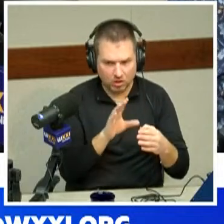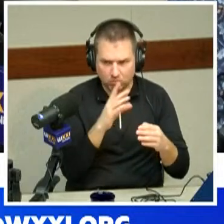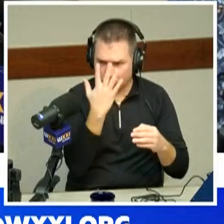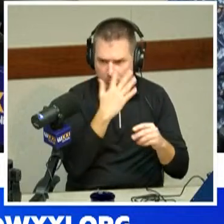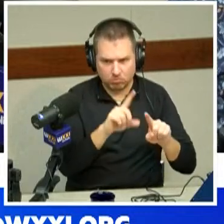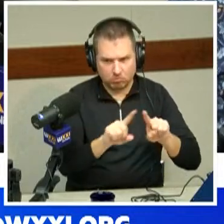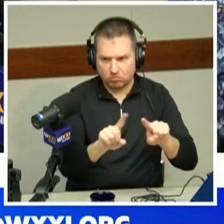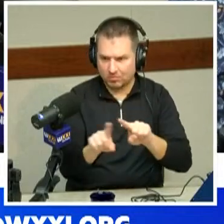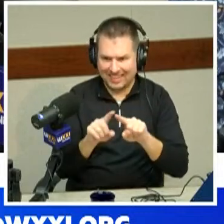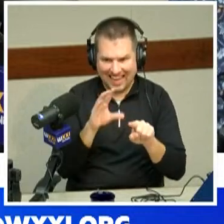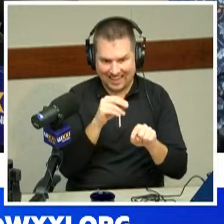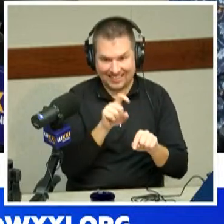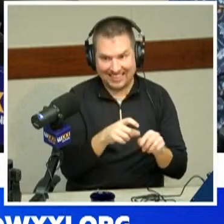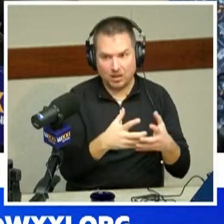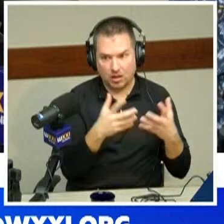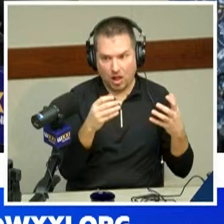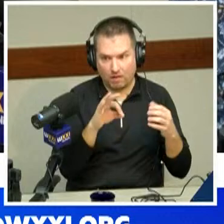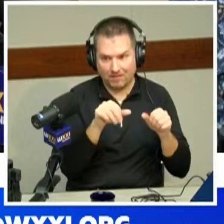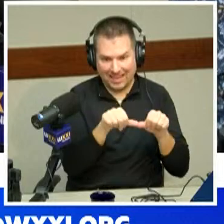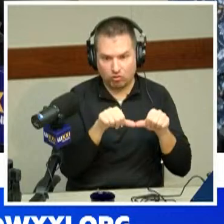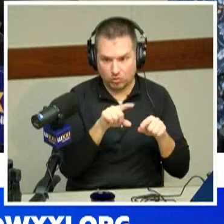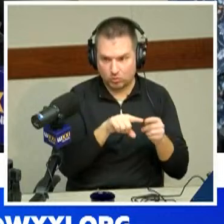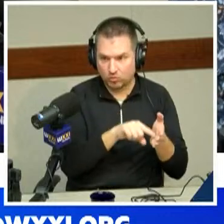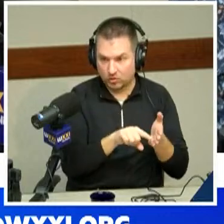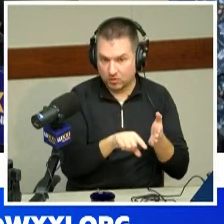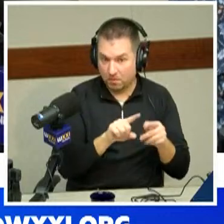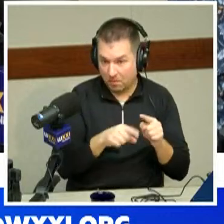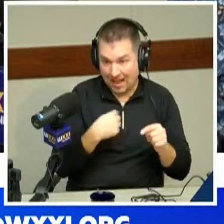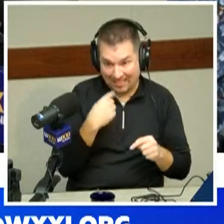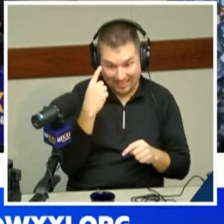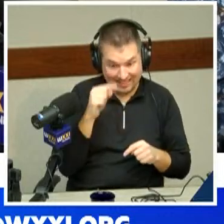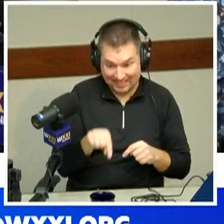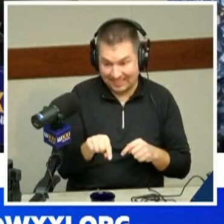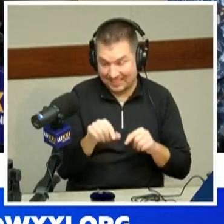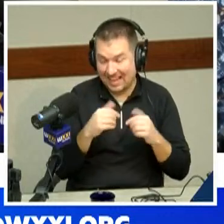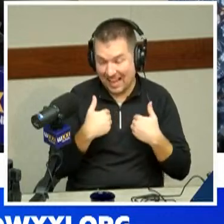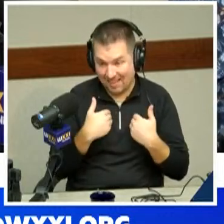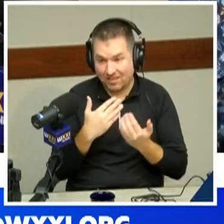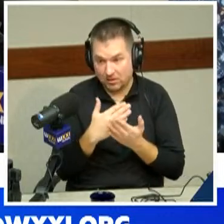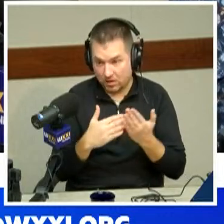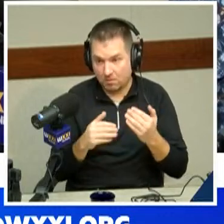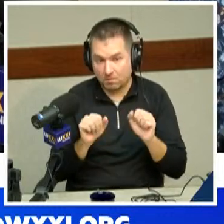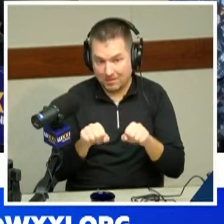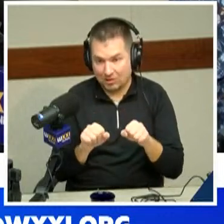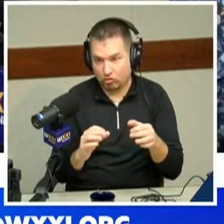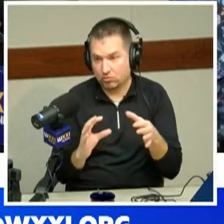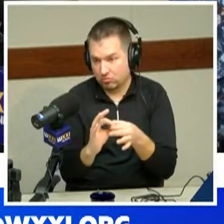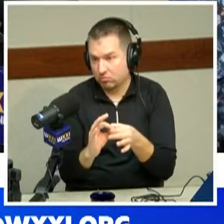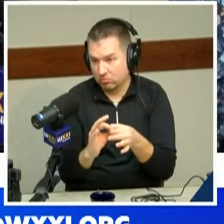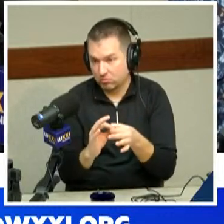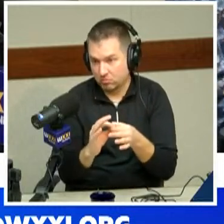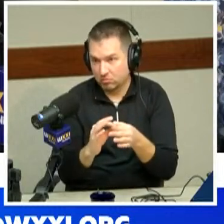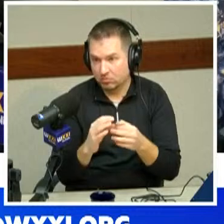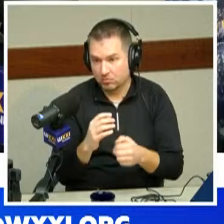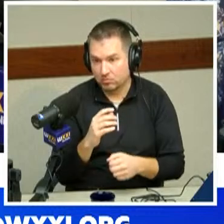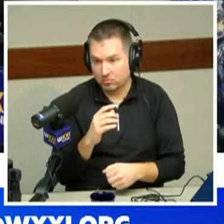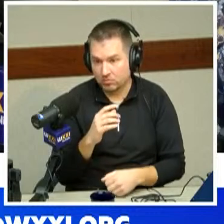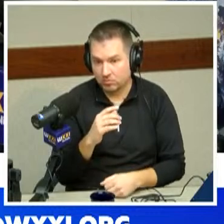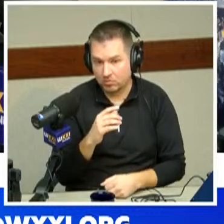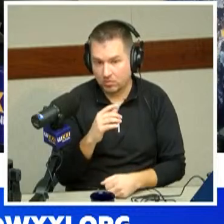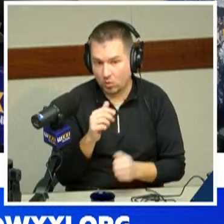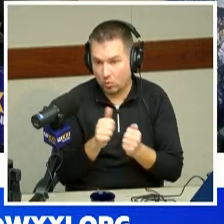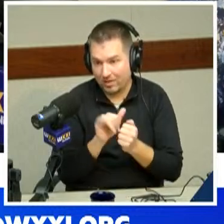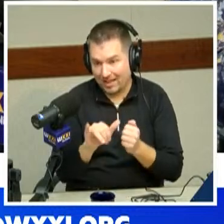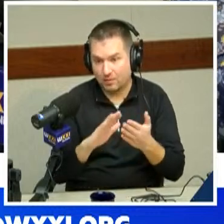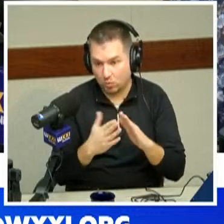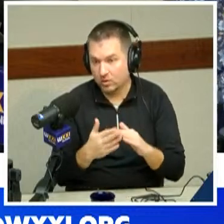domain there might be some some potential you know uh cross uh cross path with um with that Community